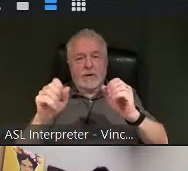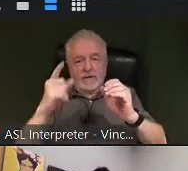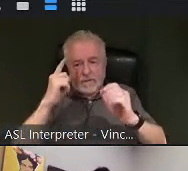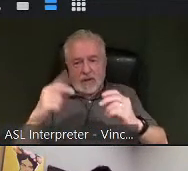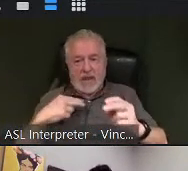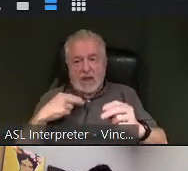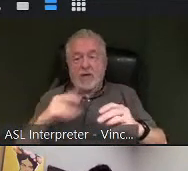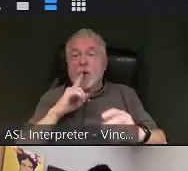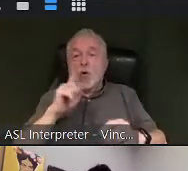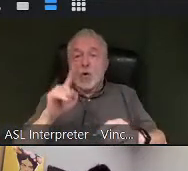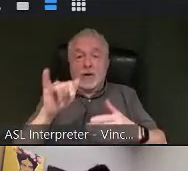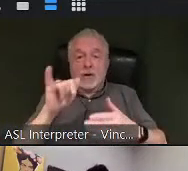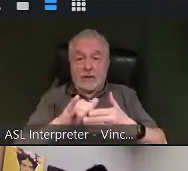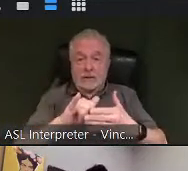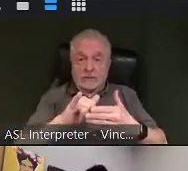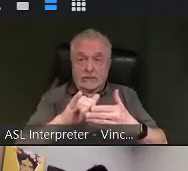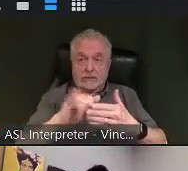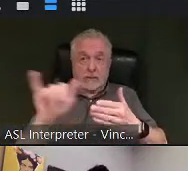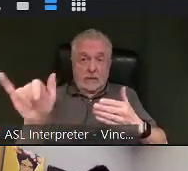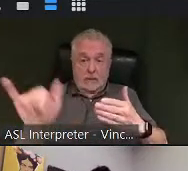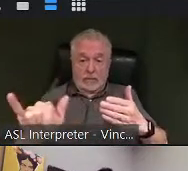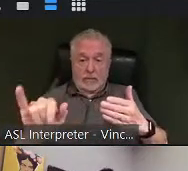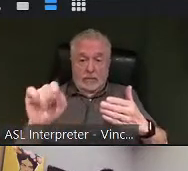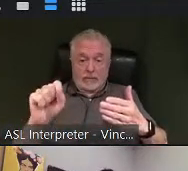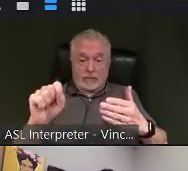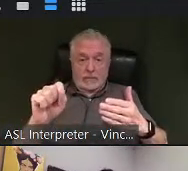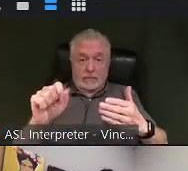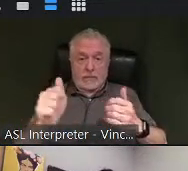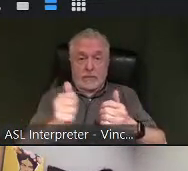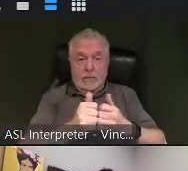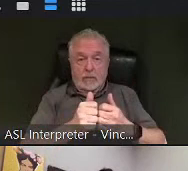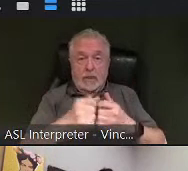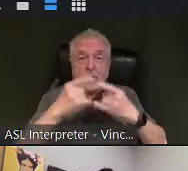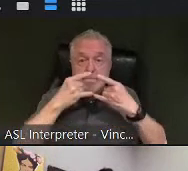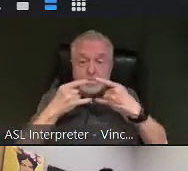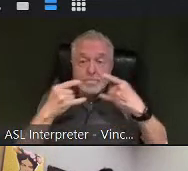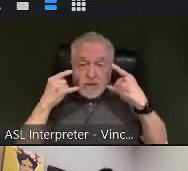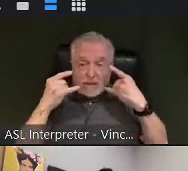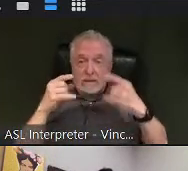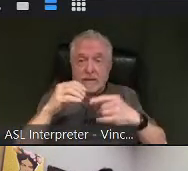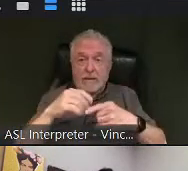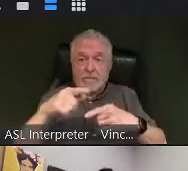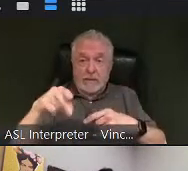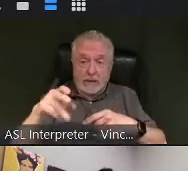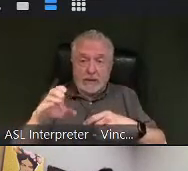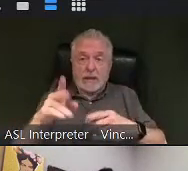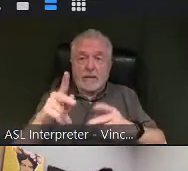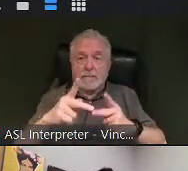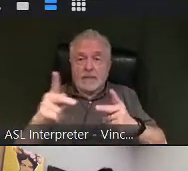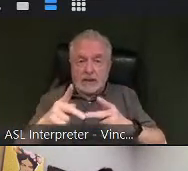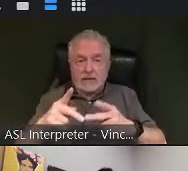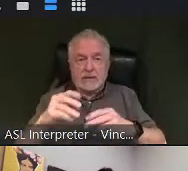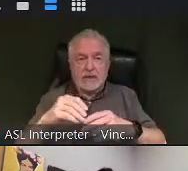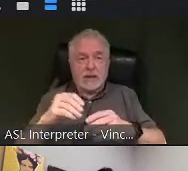order that that also is with the masks in public places are very enclosed, also